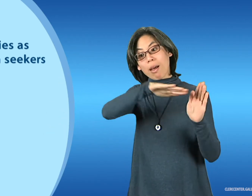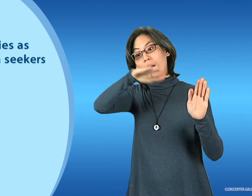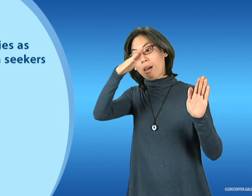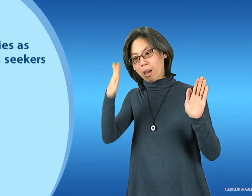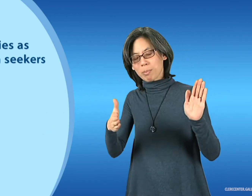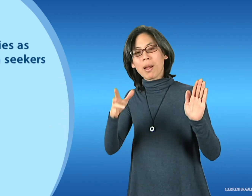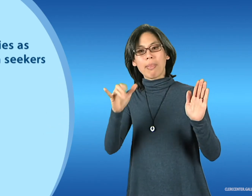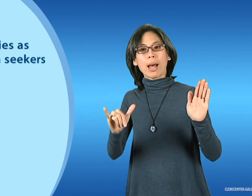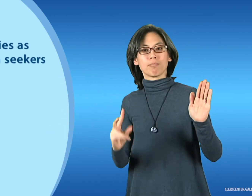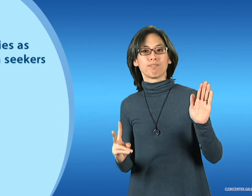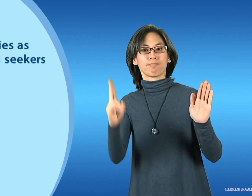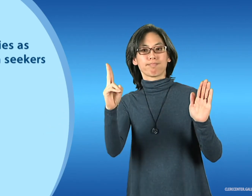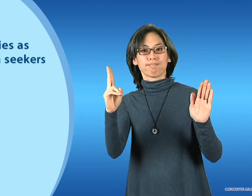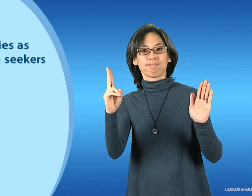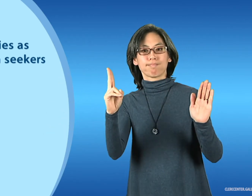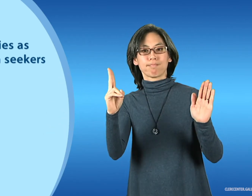they can break the utterance there.